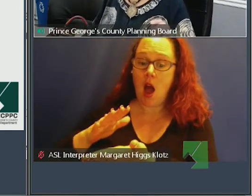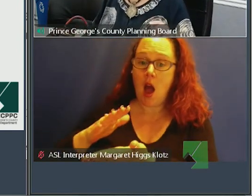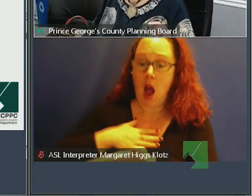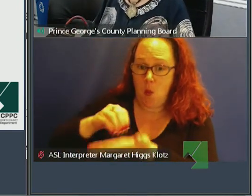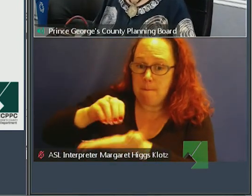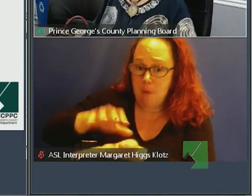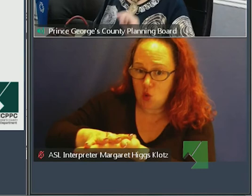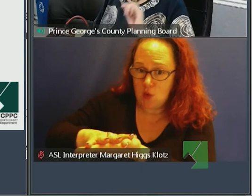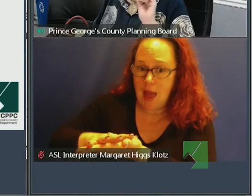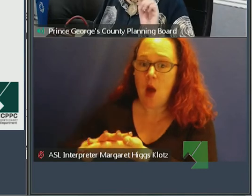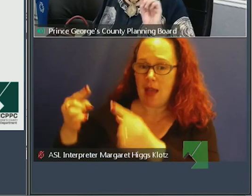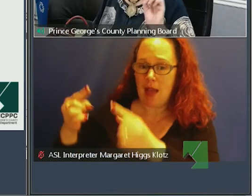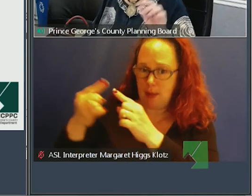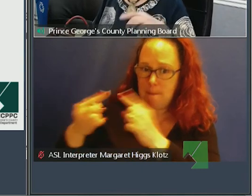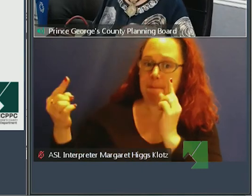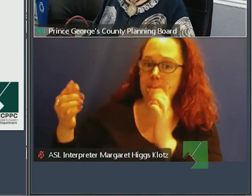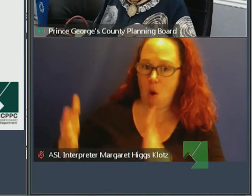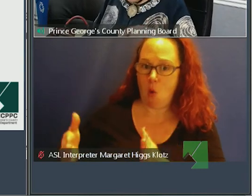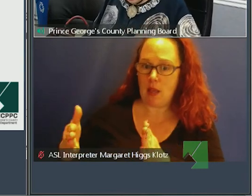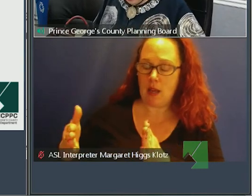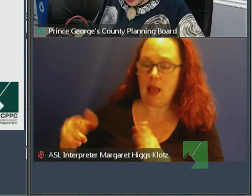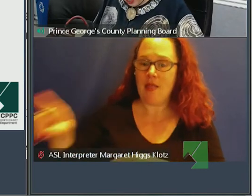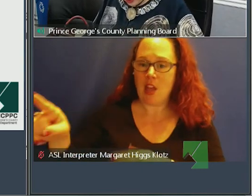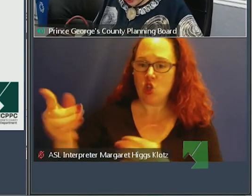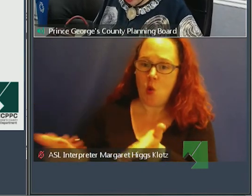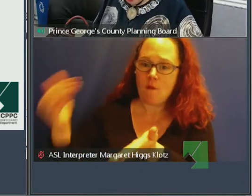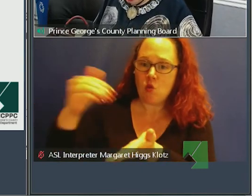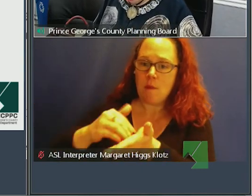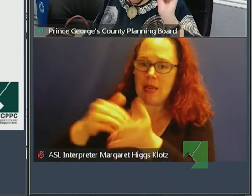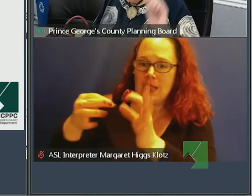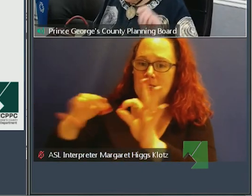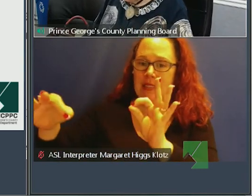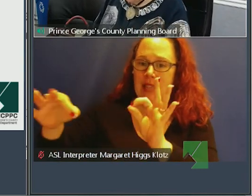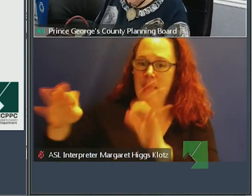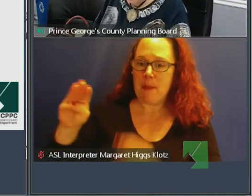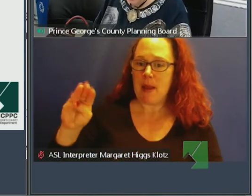I am keeping you marked for the record as an opponent, and that you have echo the sentiments of Ms. Harrison, who just spoke. Okay.